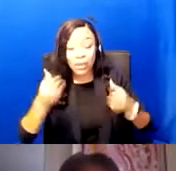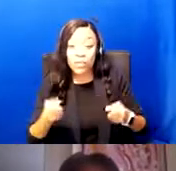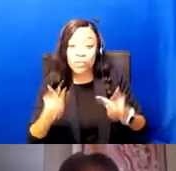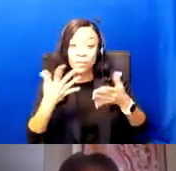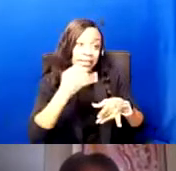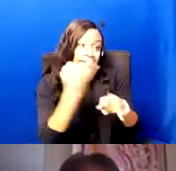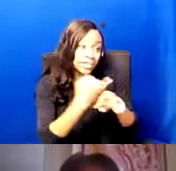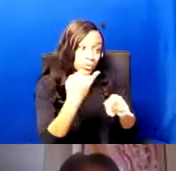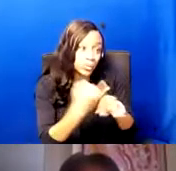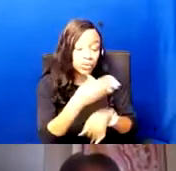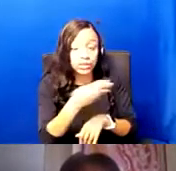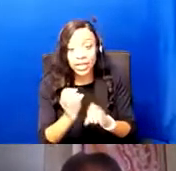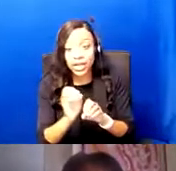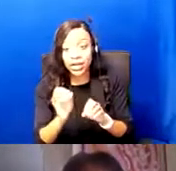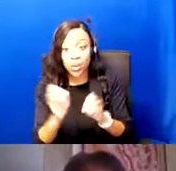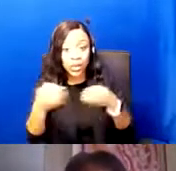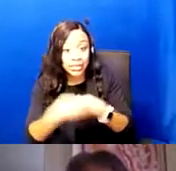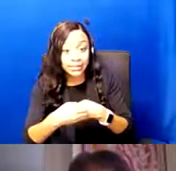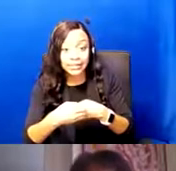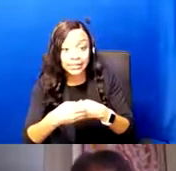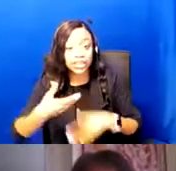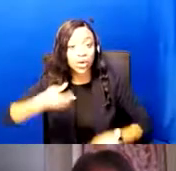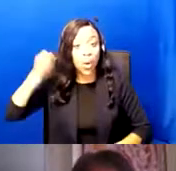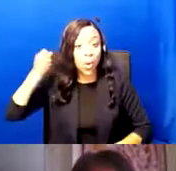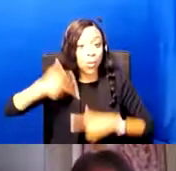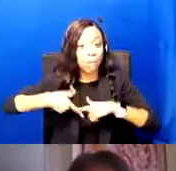not issuing deposit when cancellation happens,